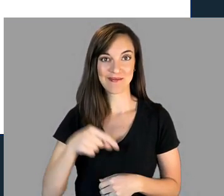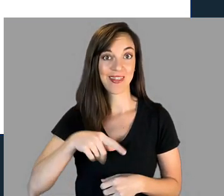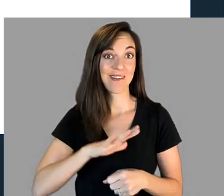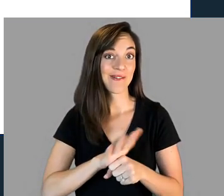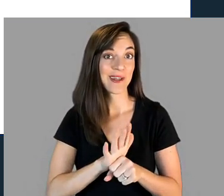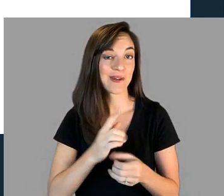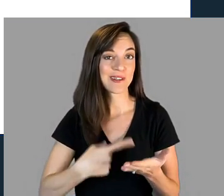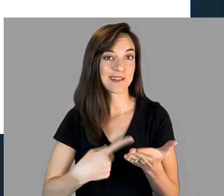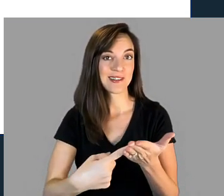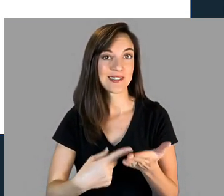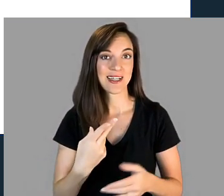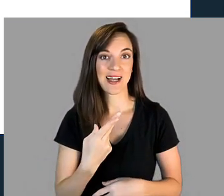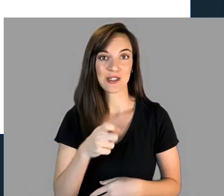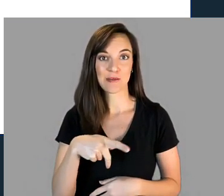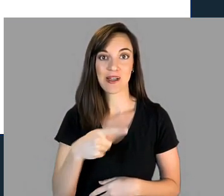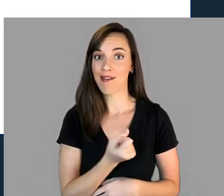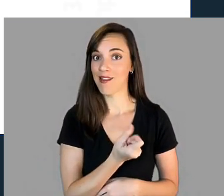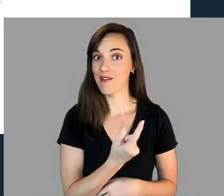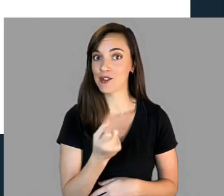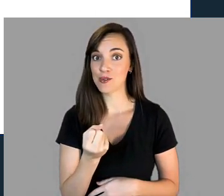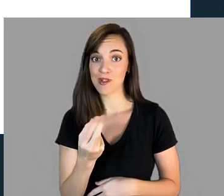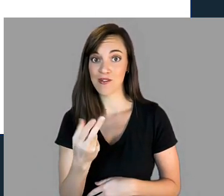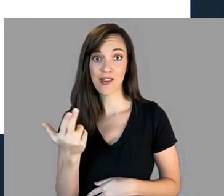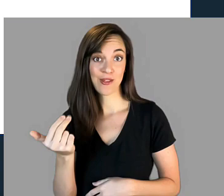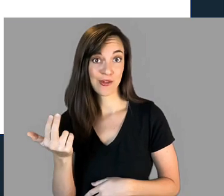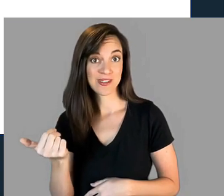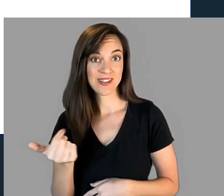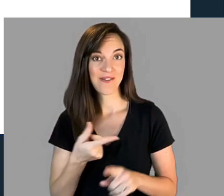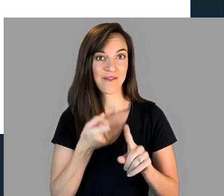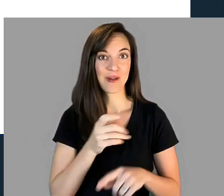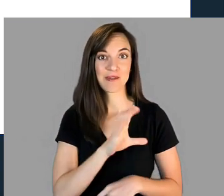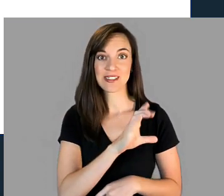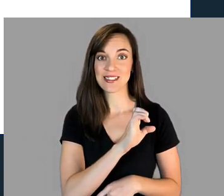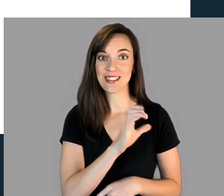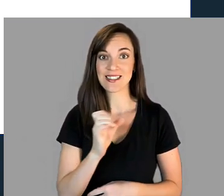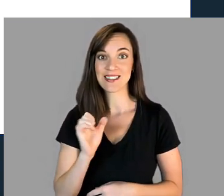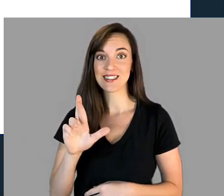In this video we will be discussing the eleventh, twelfth, and thirteenth high-leverage practices